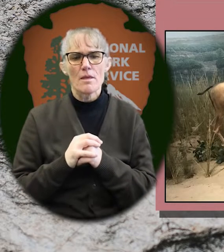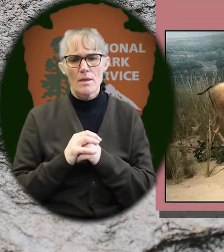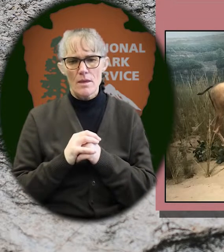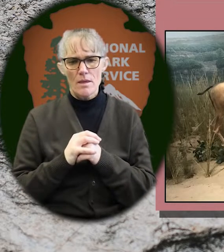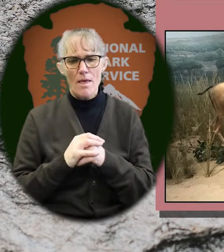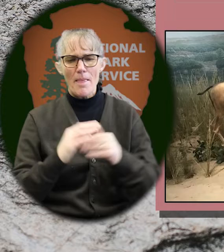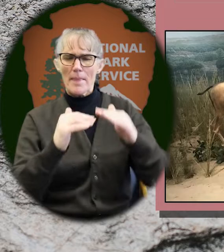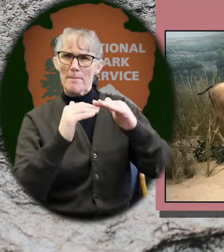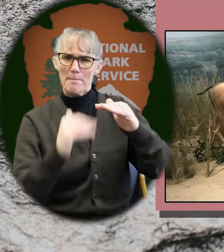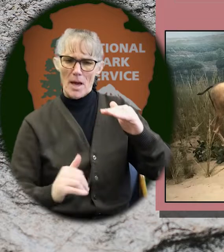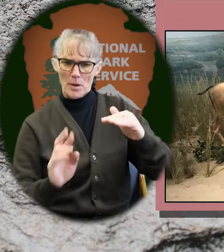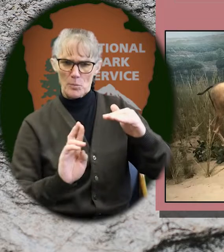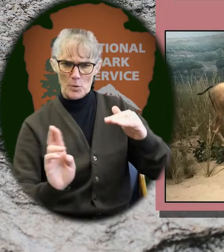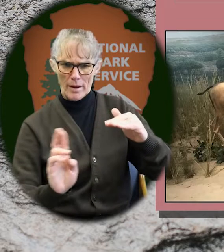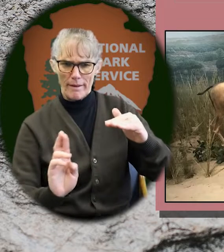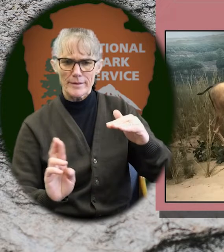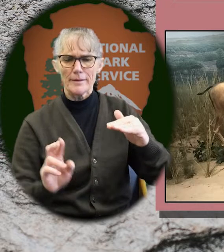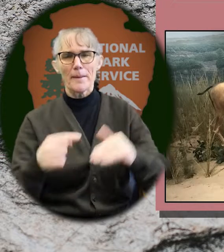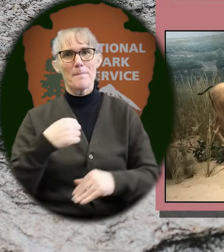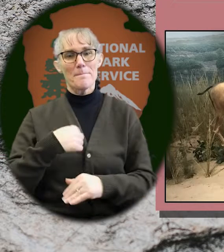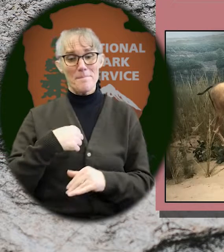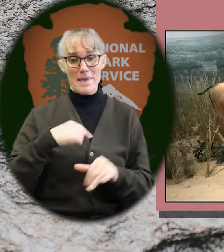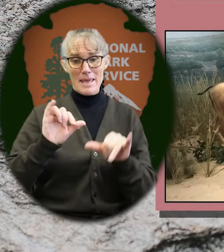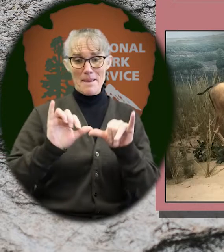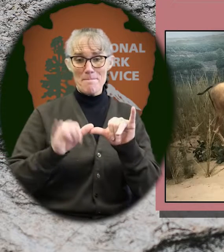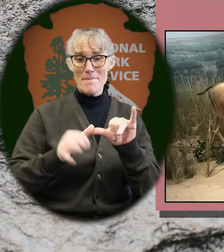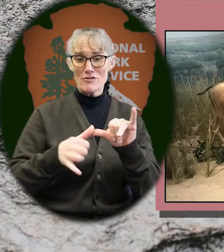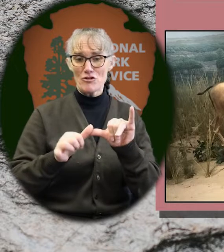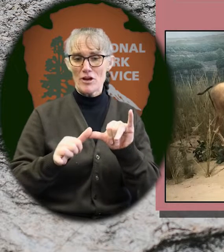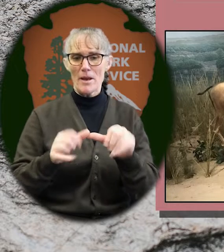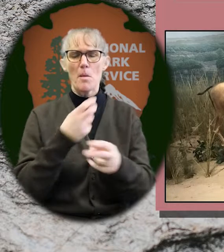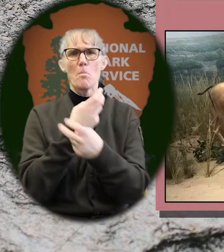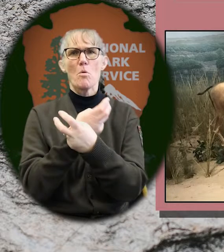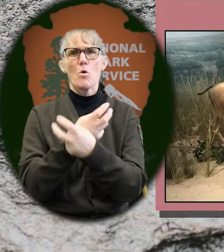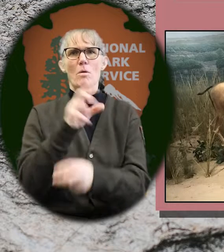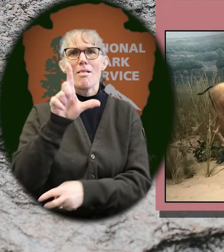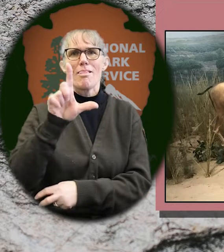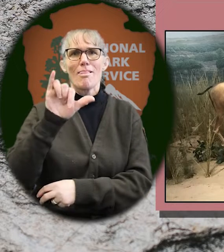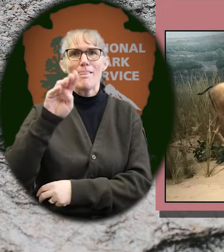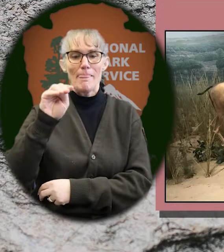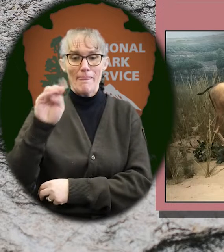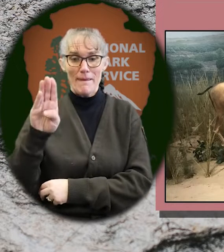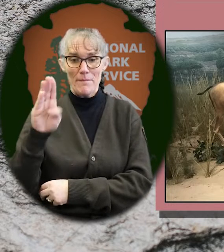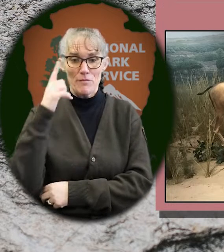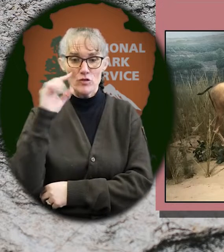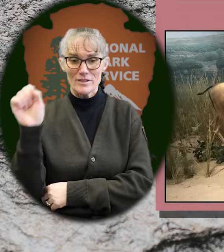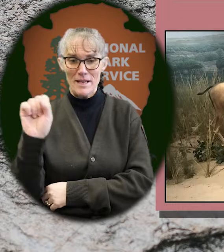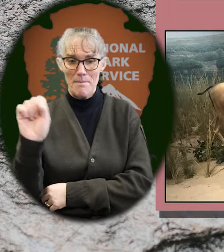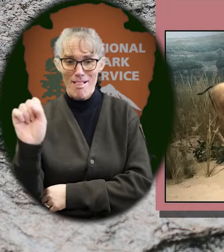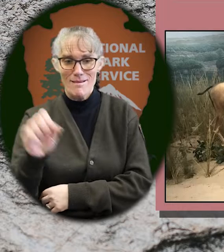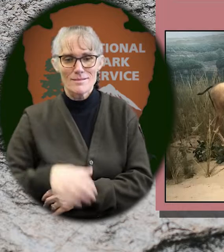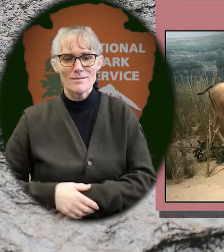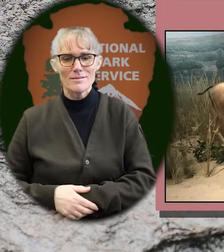As well as down on the bottom right, is me uh for scale measuring the limb bones of, of a Stenomylus.